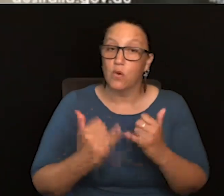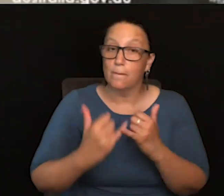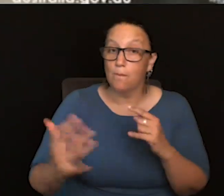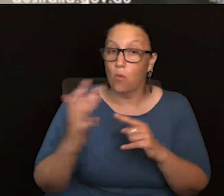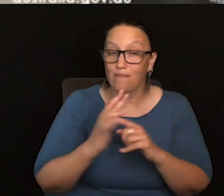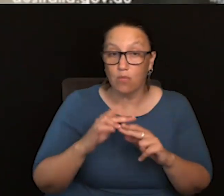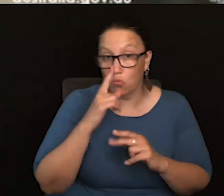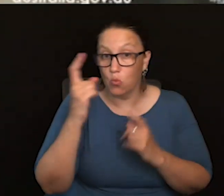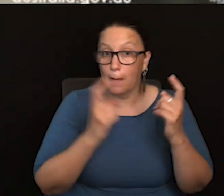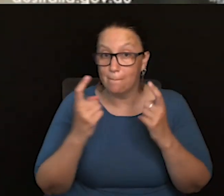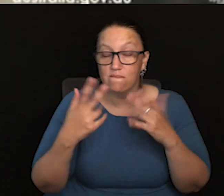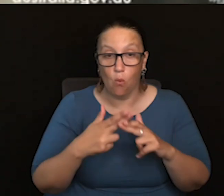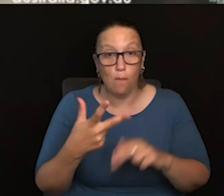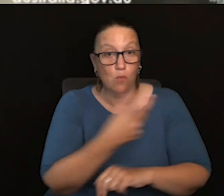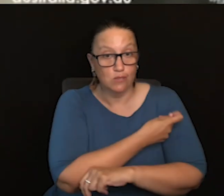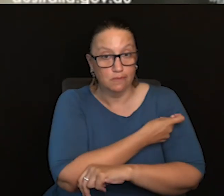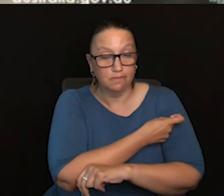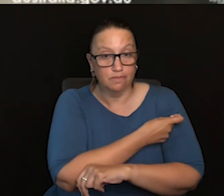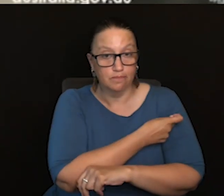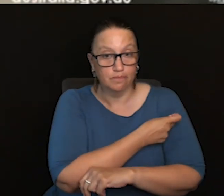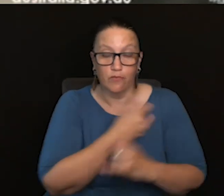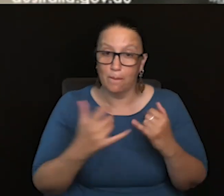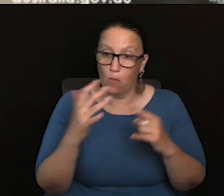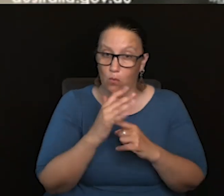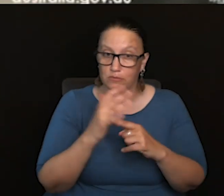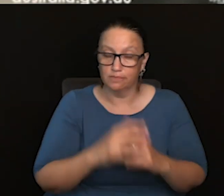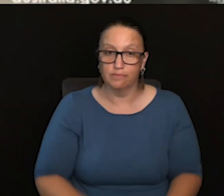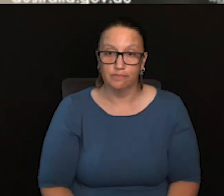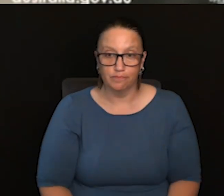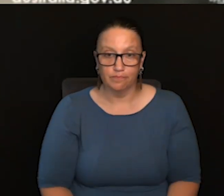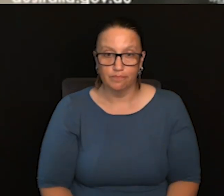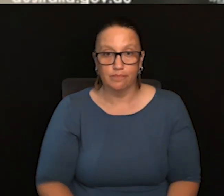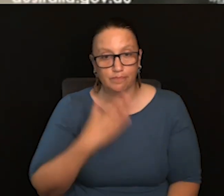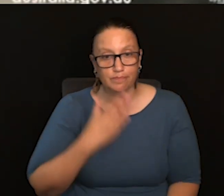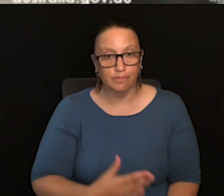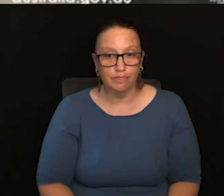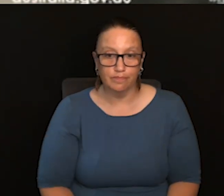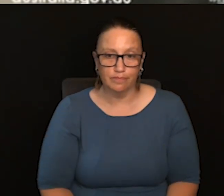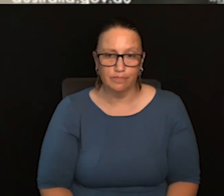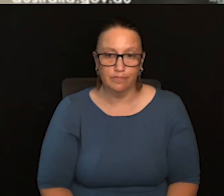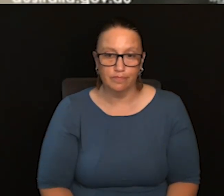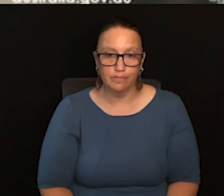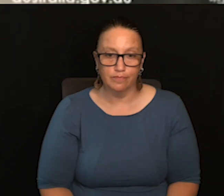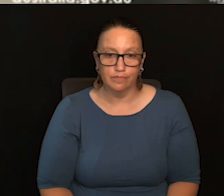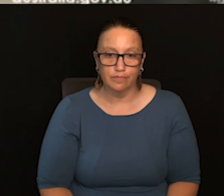Great. Happy to take questions. I'll start with the left-hand side of the room as you're facing the lectern,